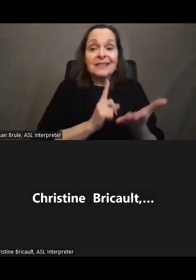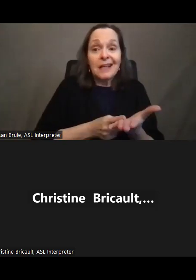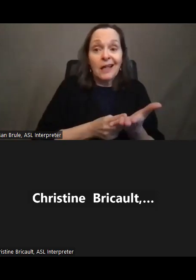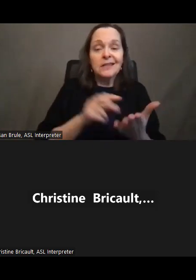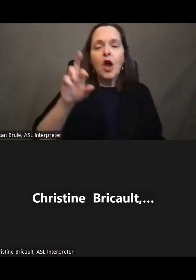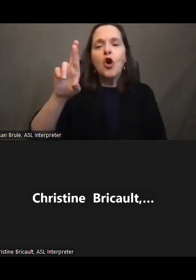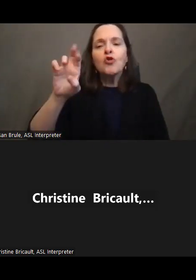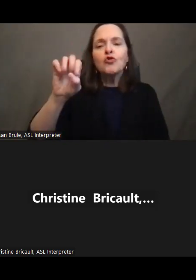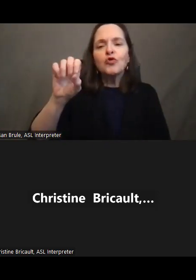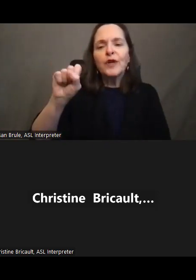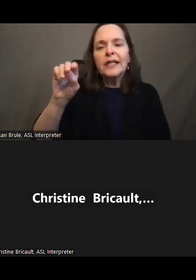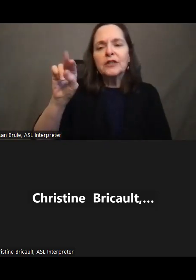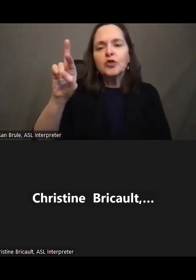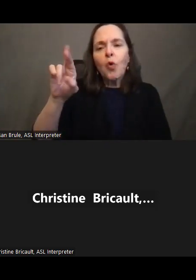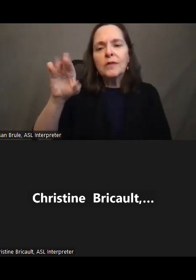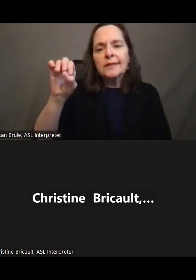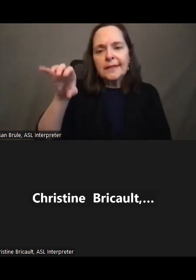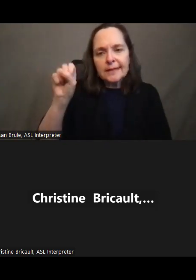We have a couple of resources for Title I.